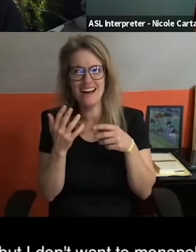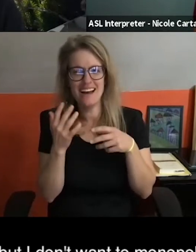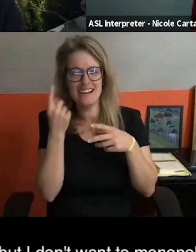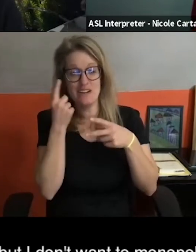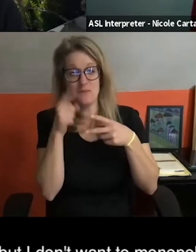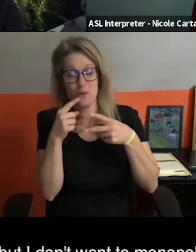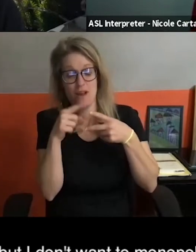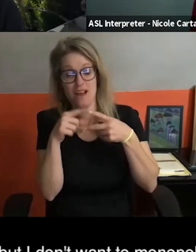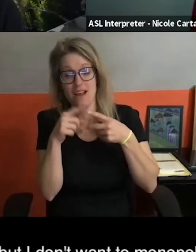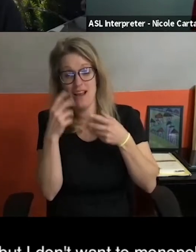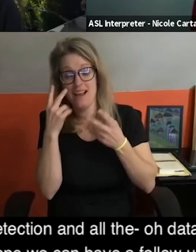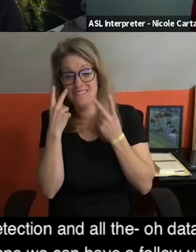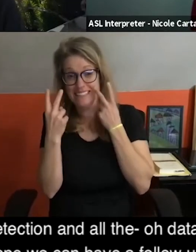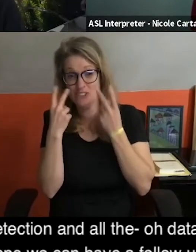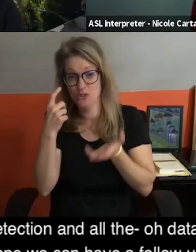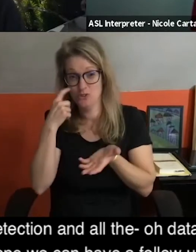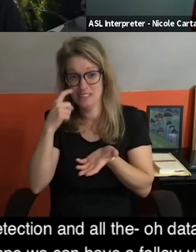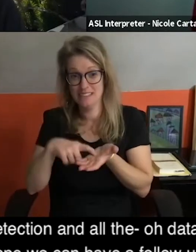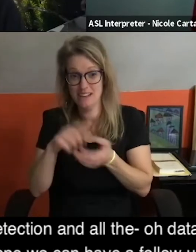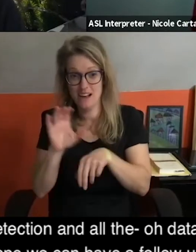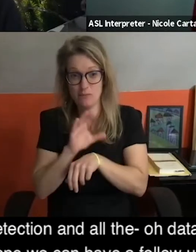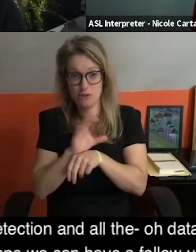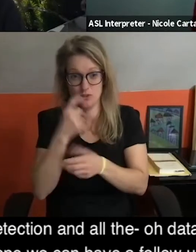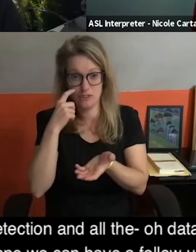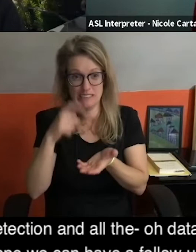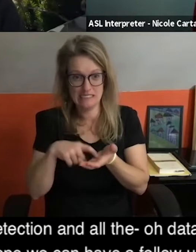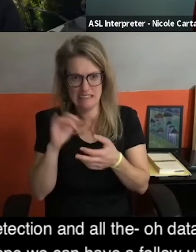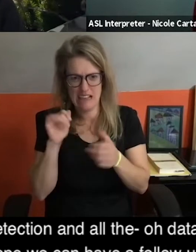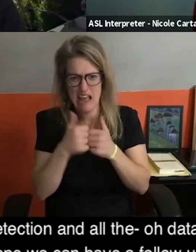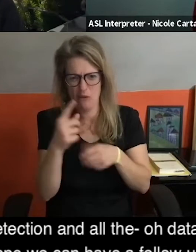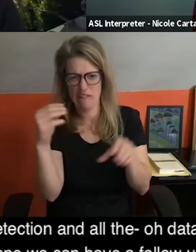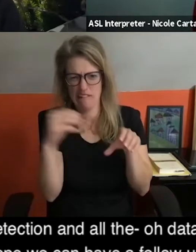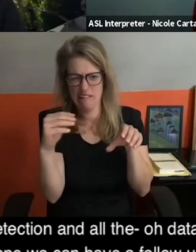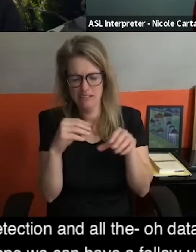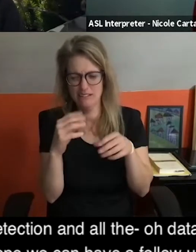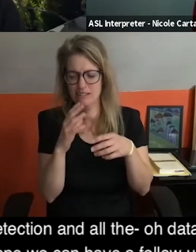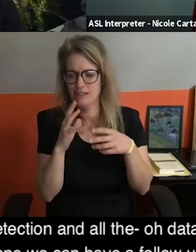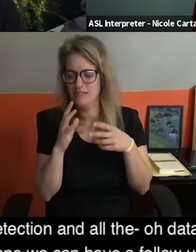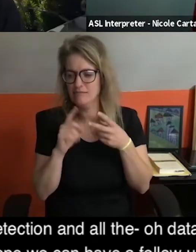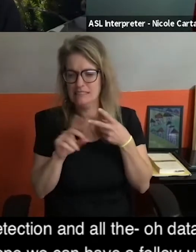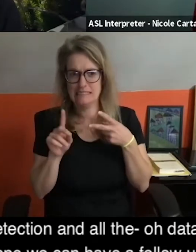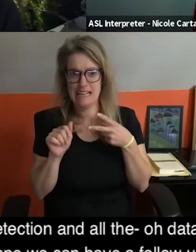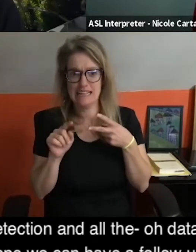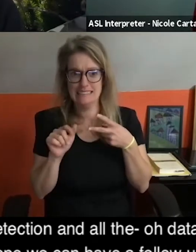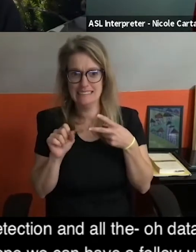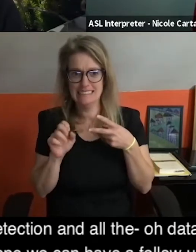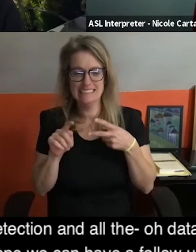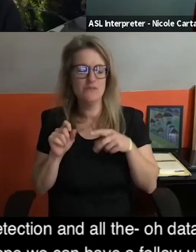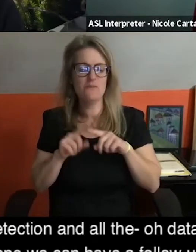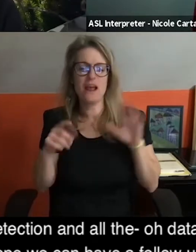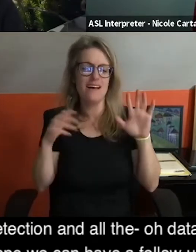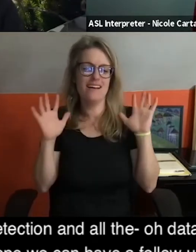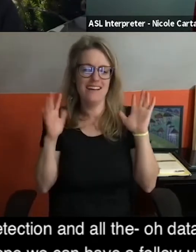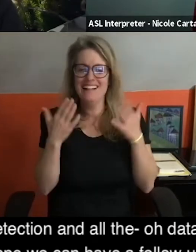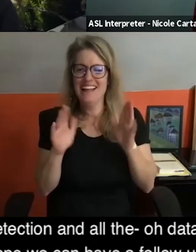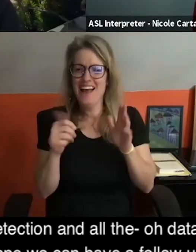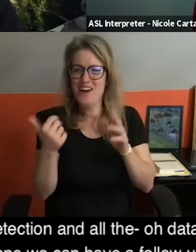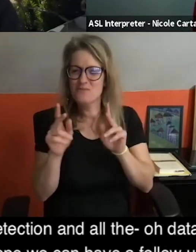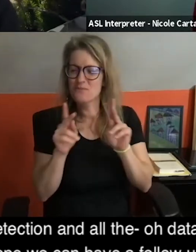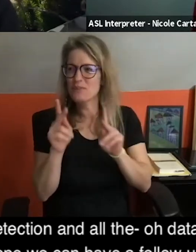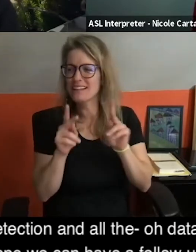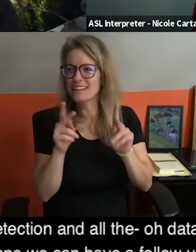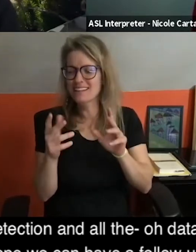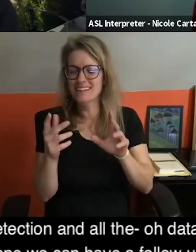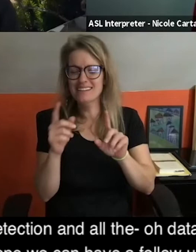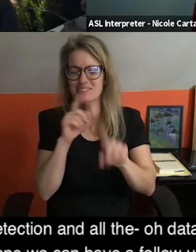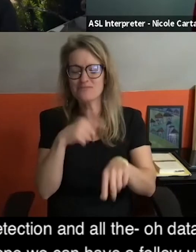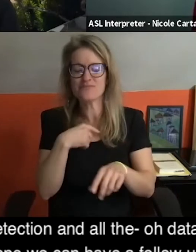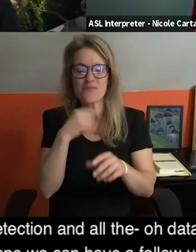conversation uh i am thinking about the visual detection and all data data sets but i just have